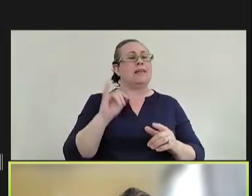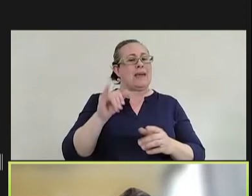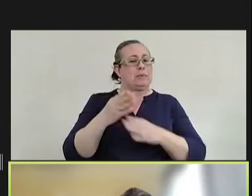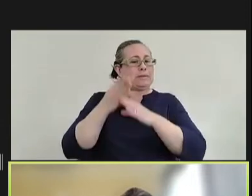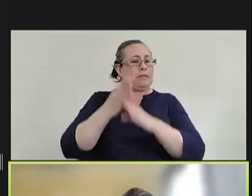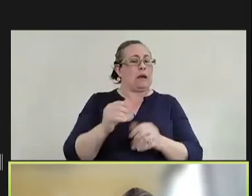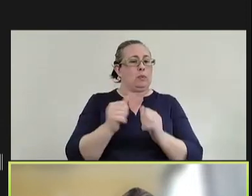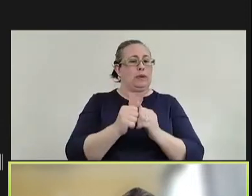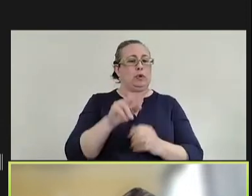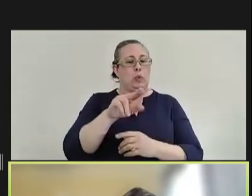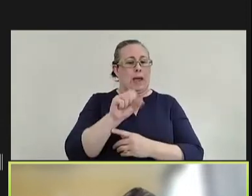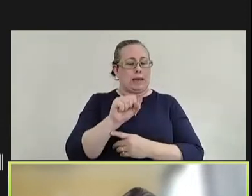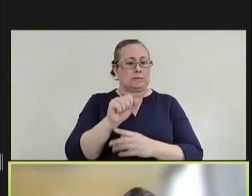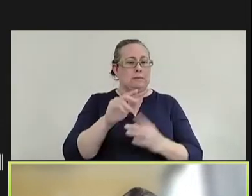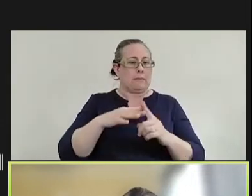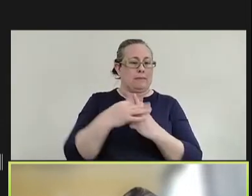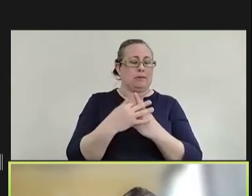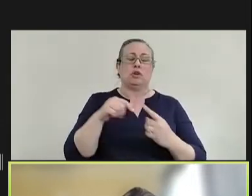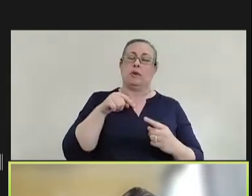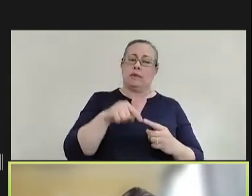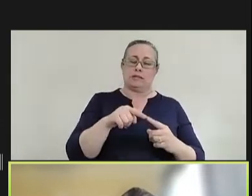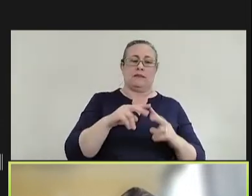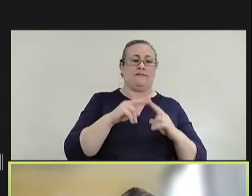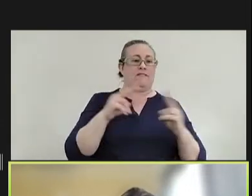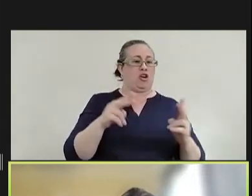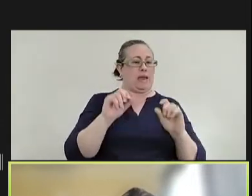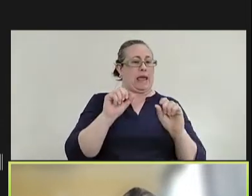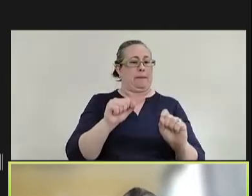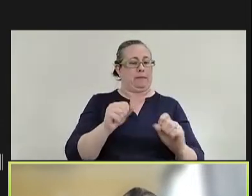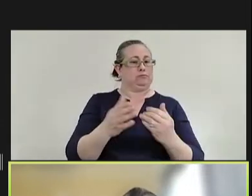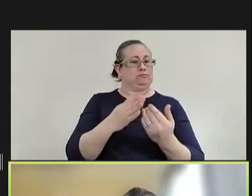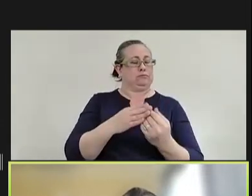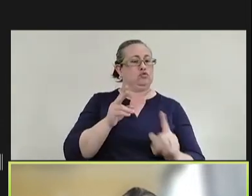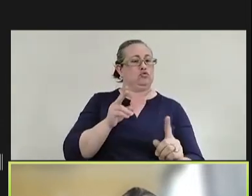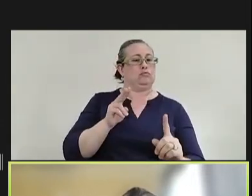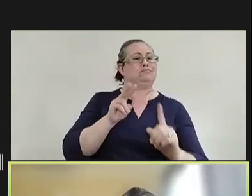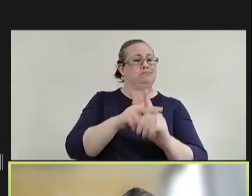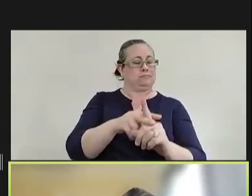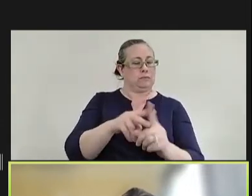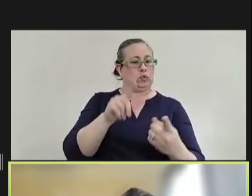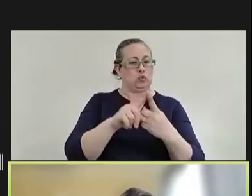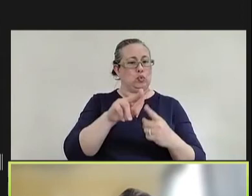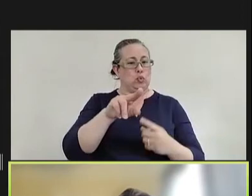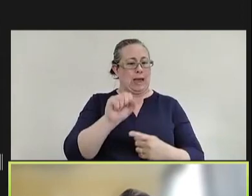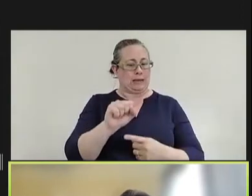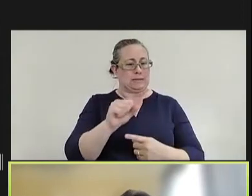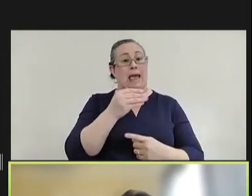So this is really generalizable and representative of the U.S. I'm going to actually skip the key